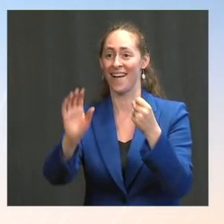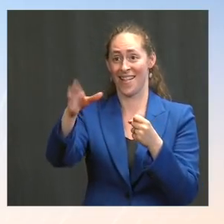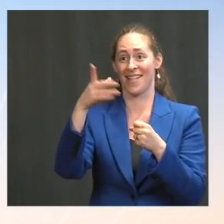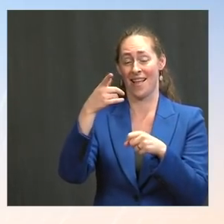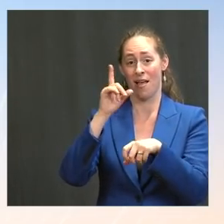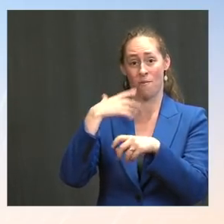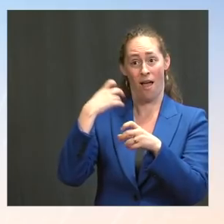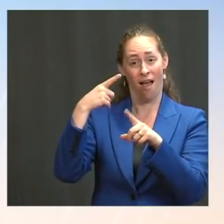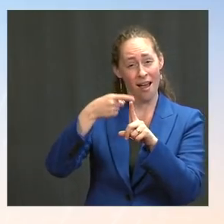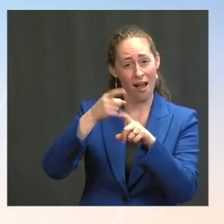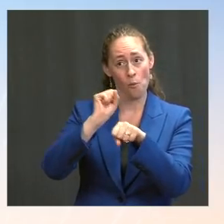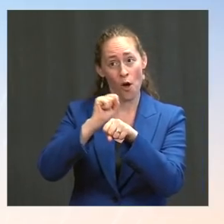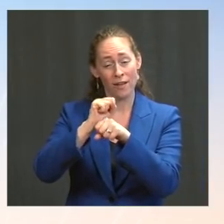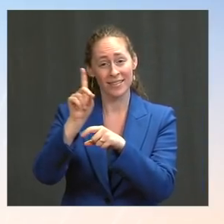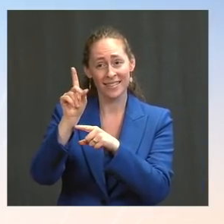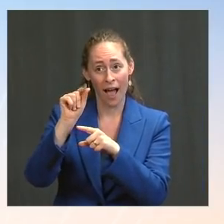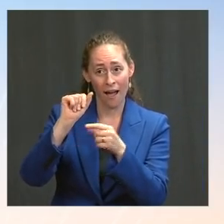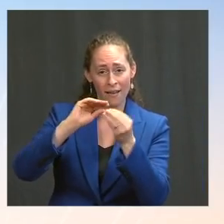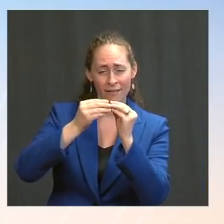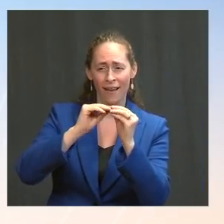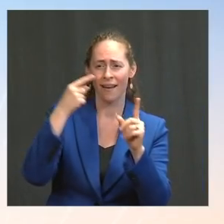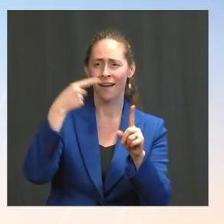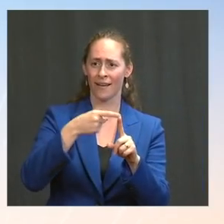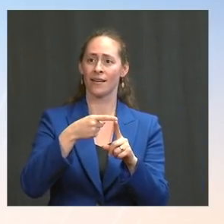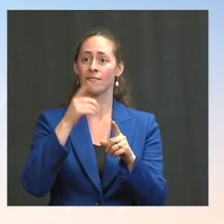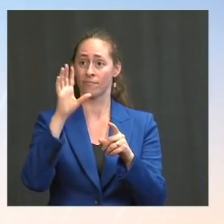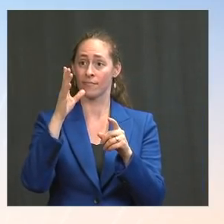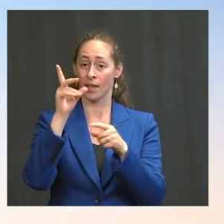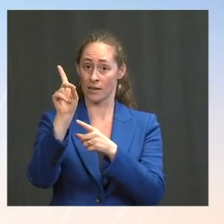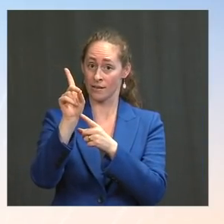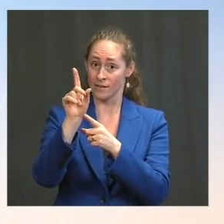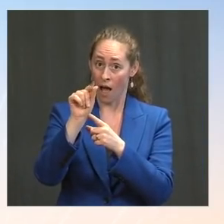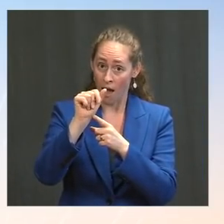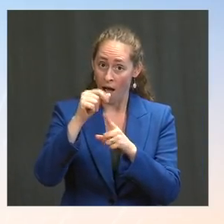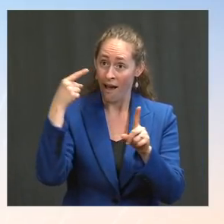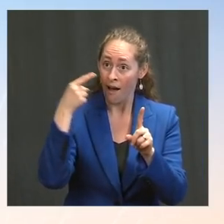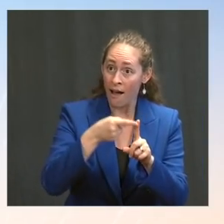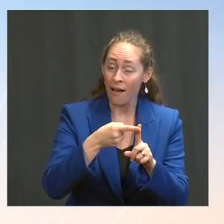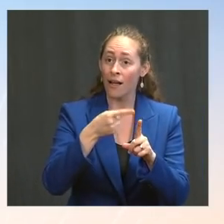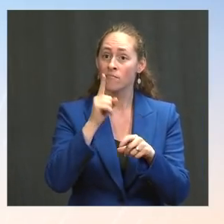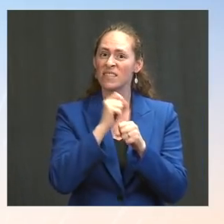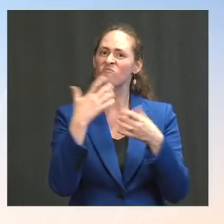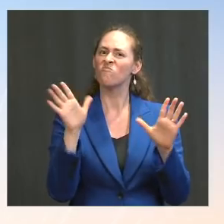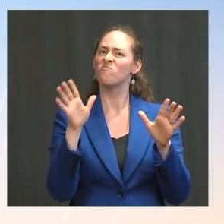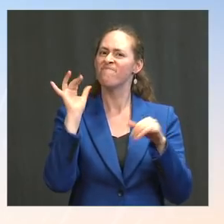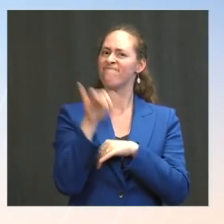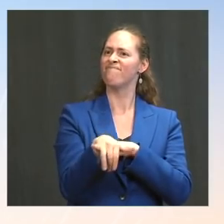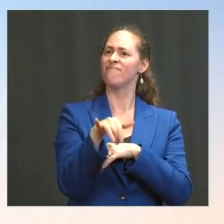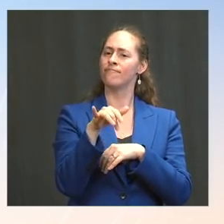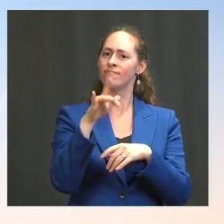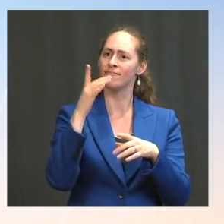Every piece of data is uncertain. We don't look -- we don't put too much stock in any one month's data.